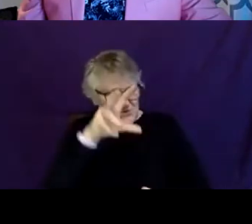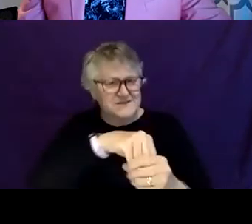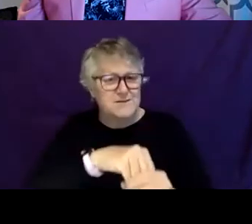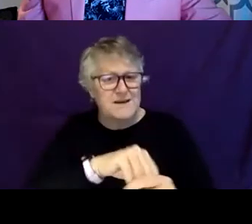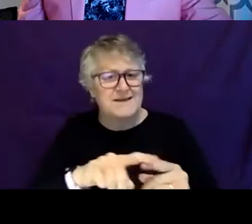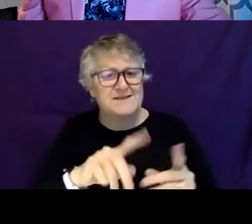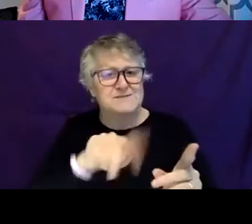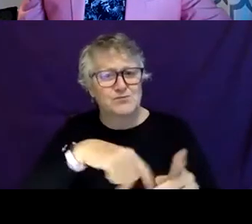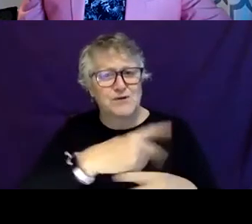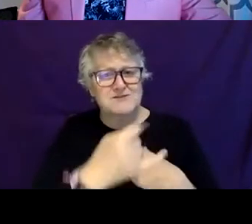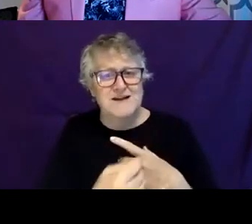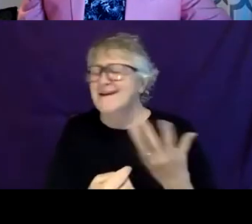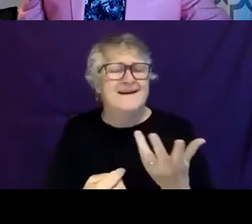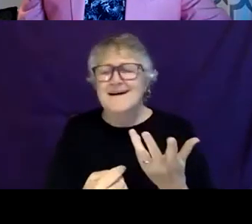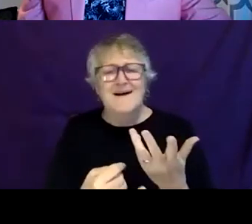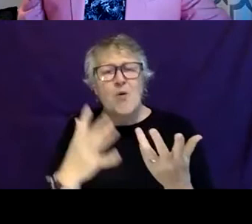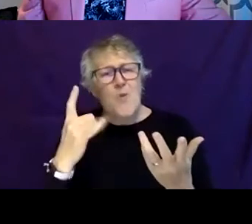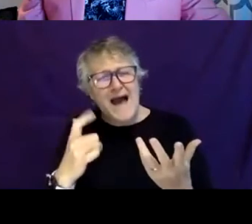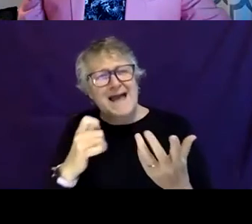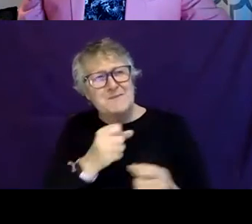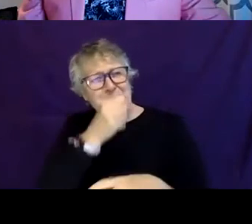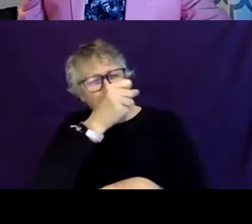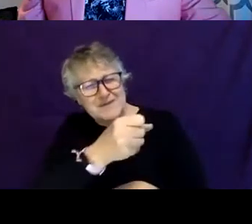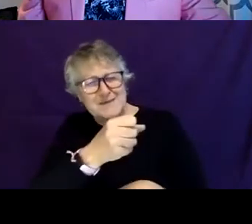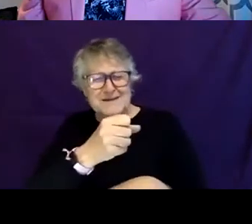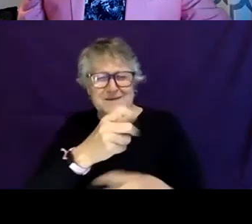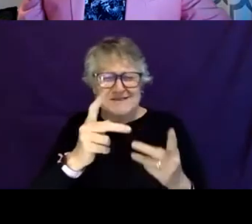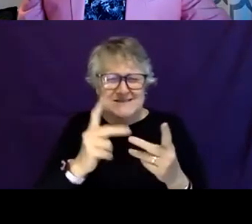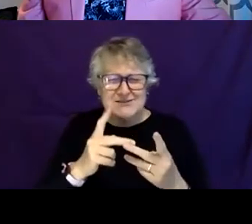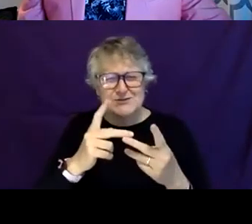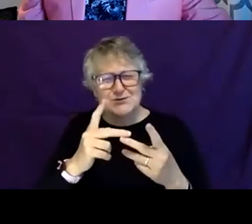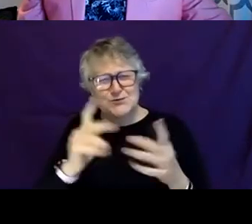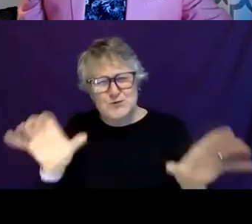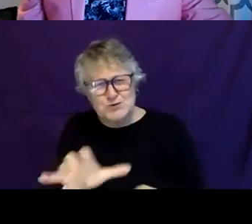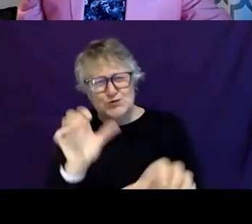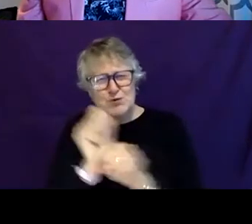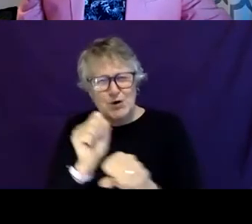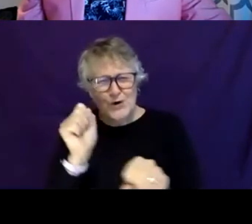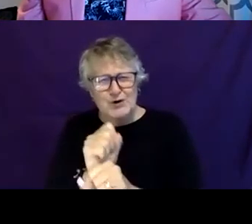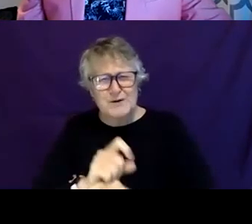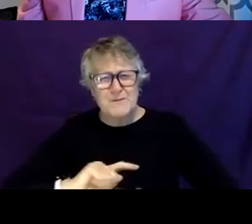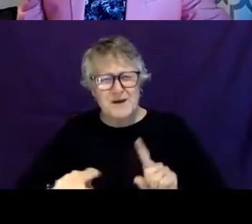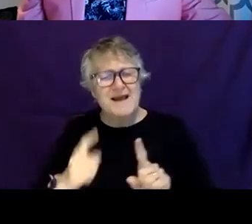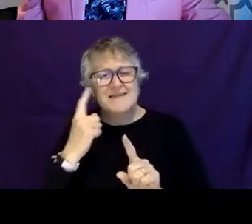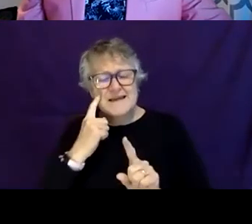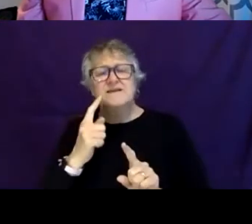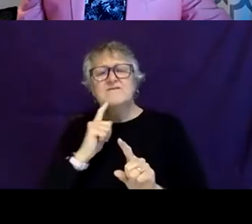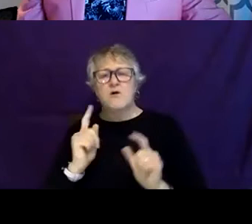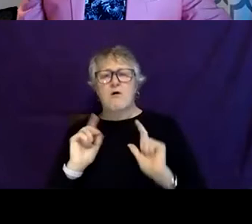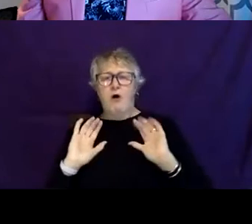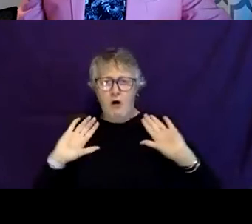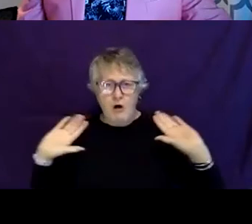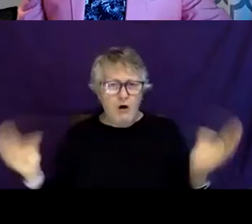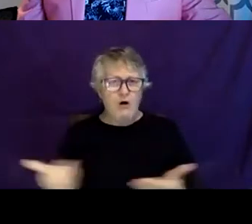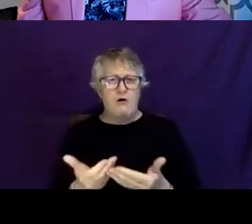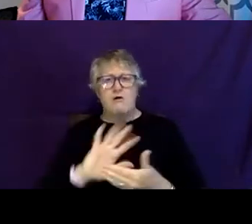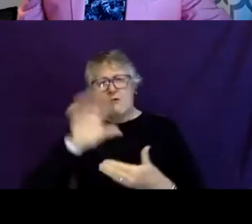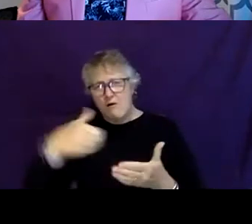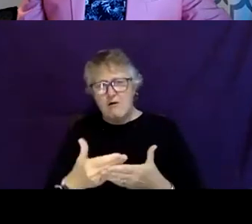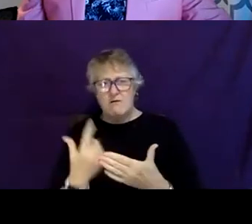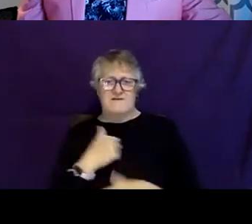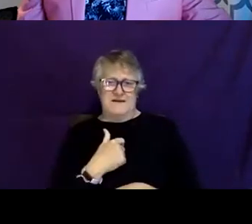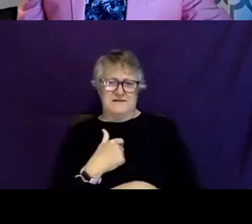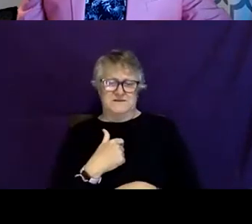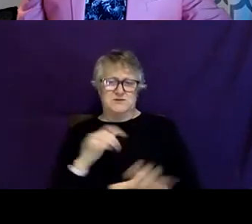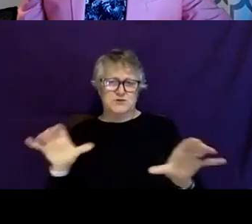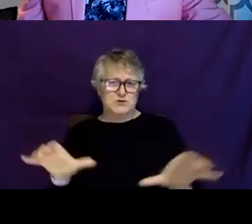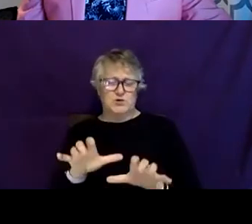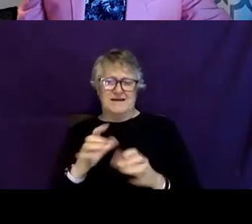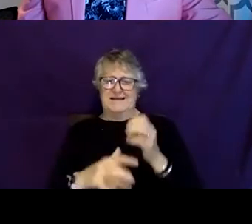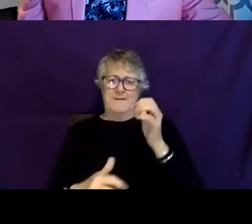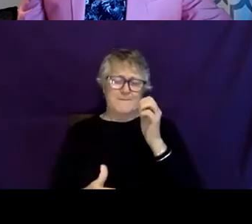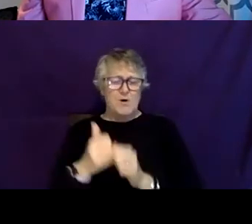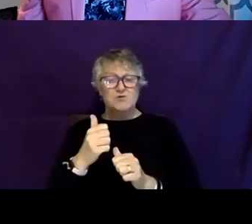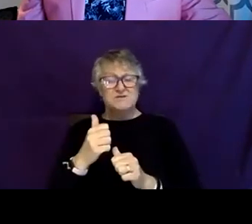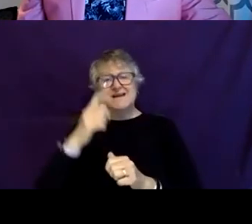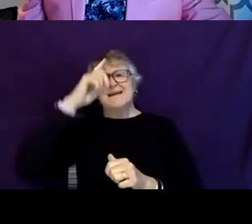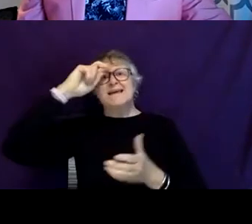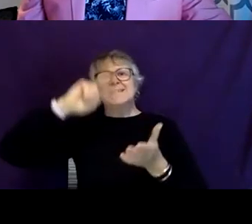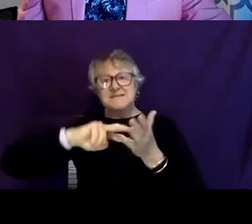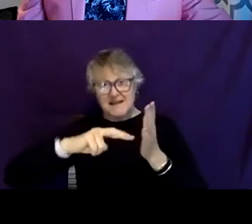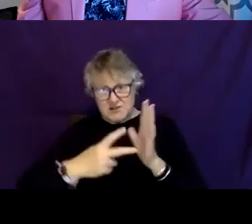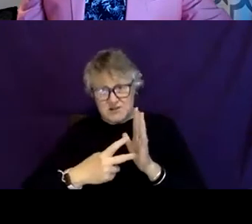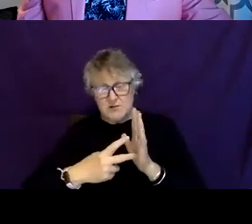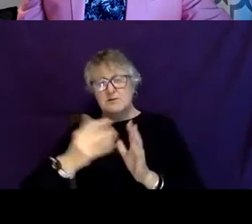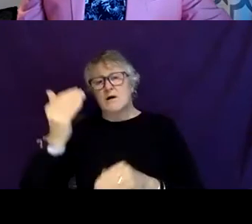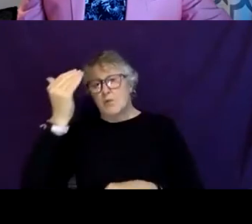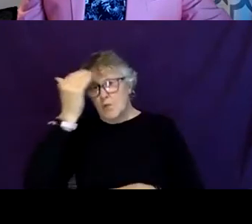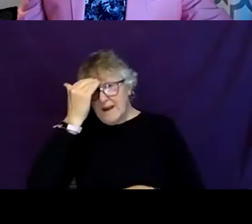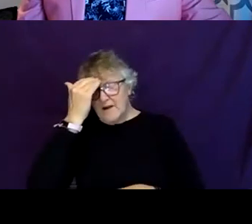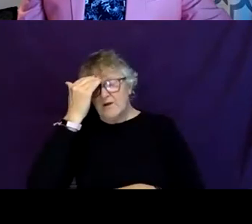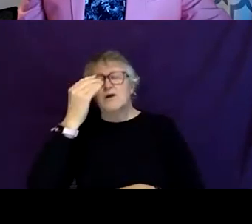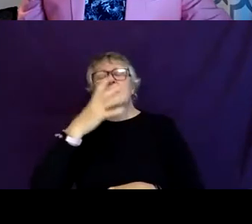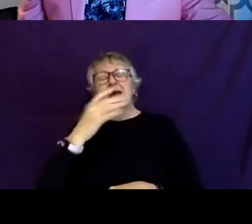and supported like why put why why put them in the position to do that labor? You know, I think it's a responsibility of all of us for us to think about, like, well, like how do we resource this in the most intentional and accessible of ways?